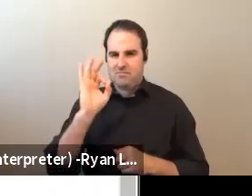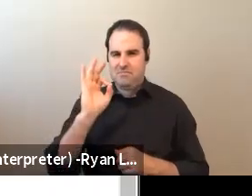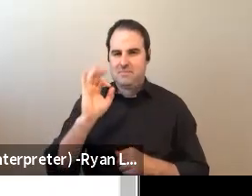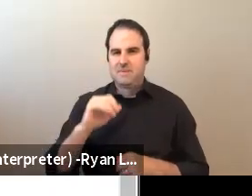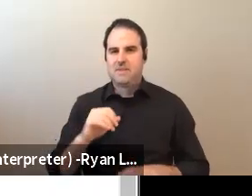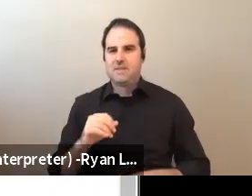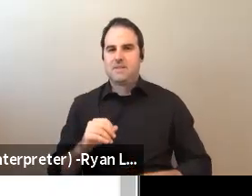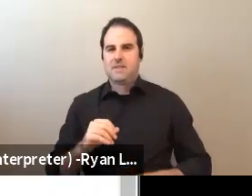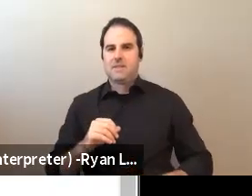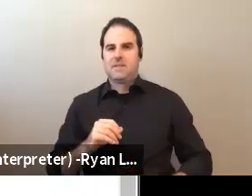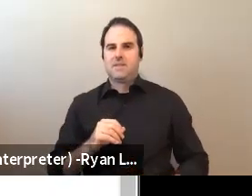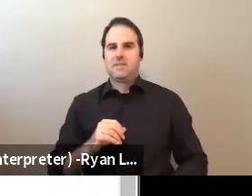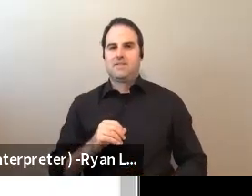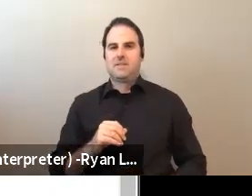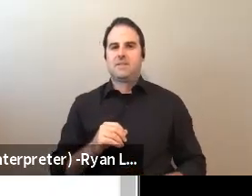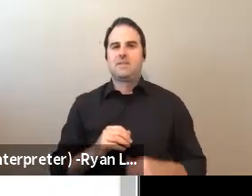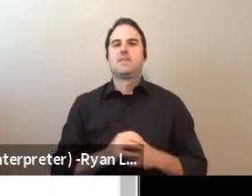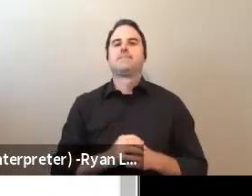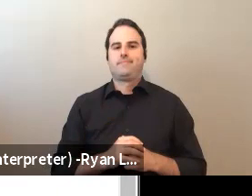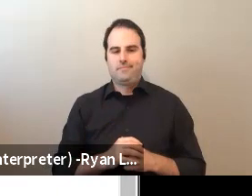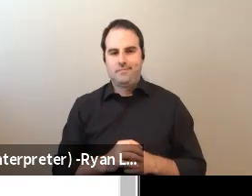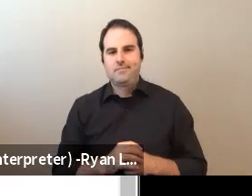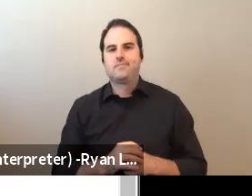Sally Potter: So this is what's the